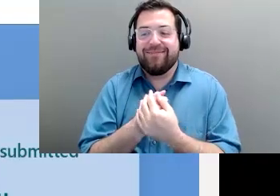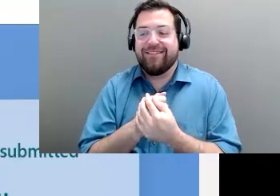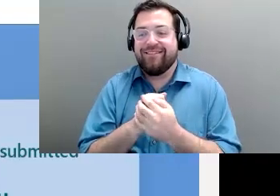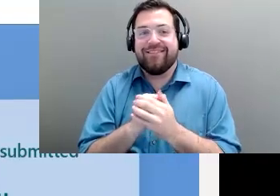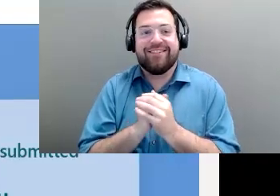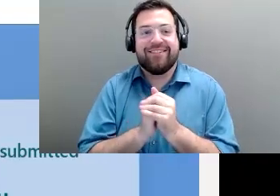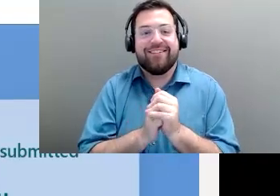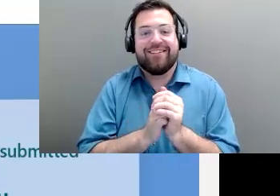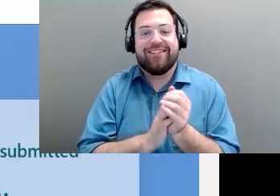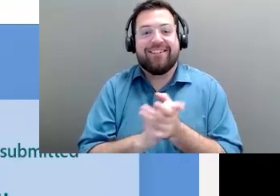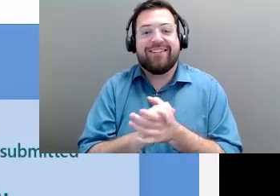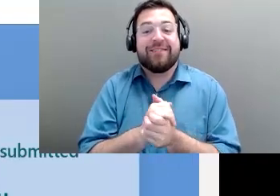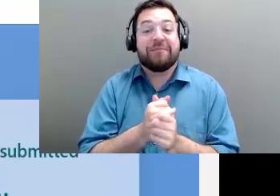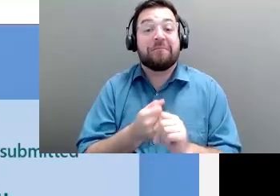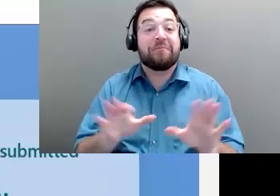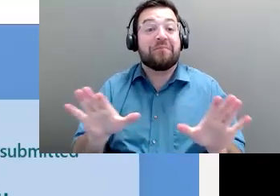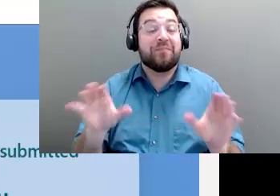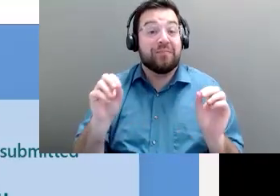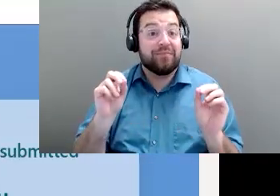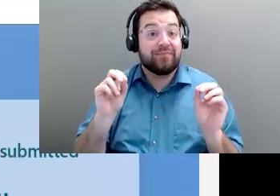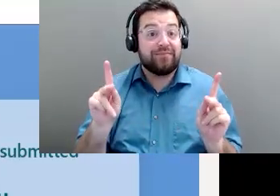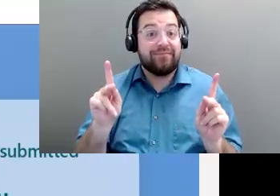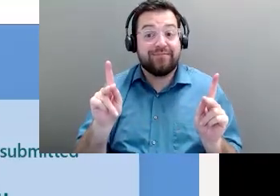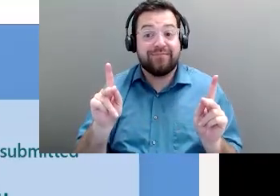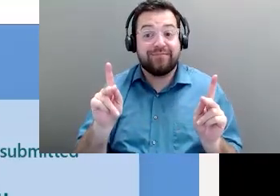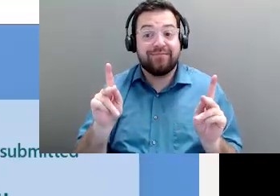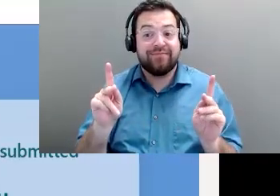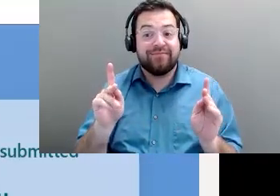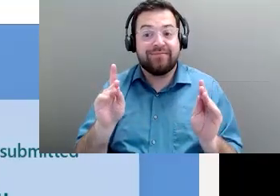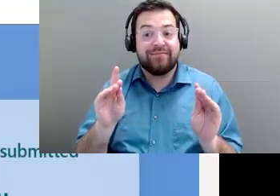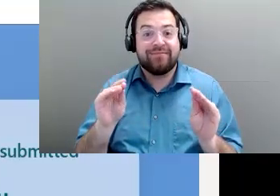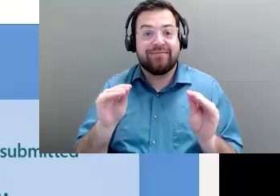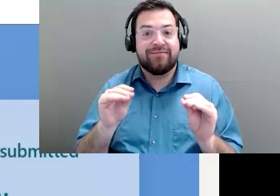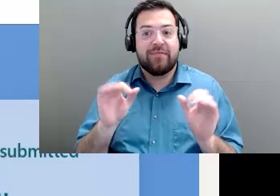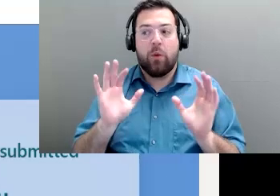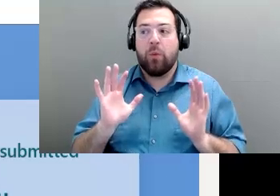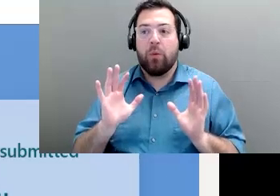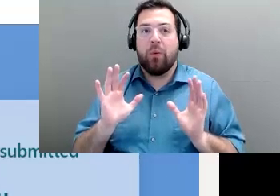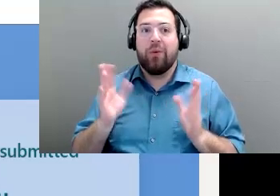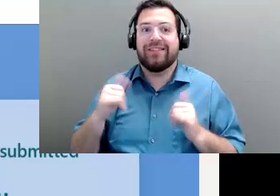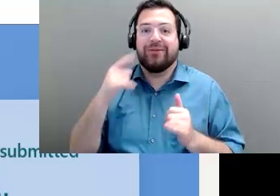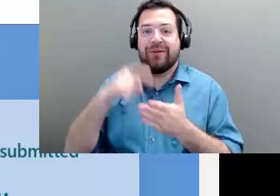Okay, okay. Are we, Oh, I see some movement.